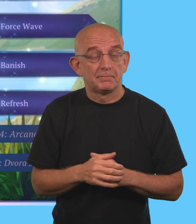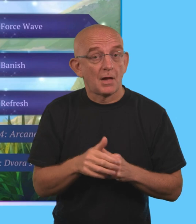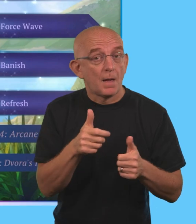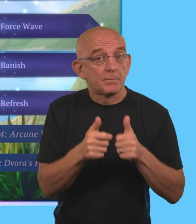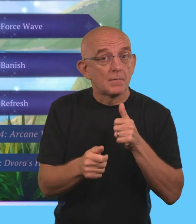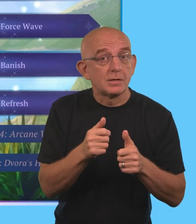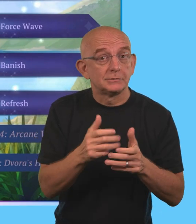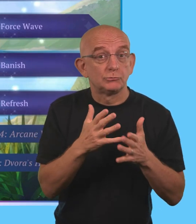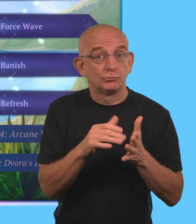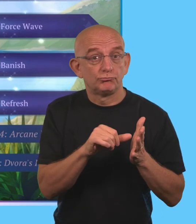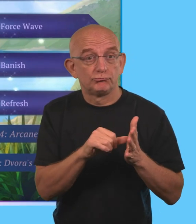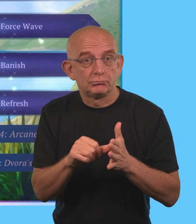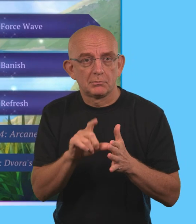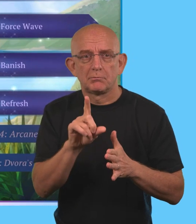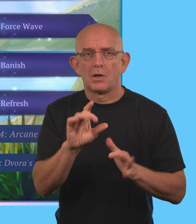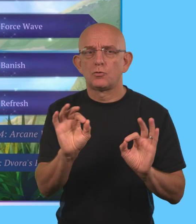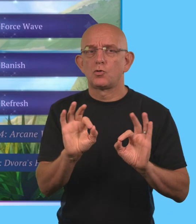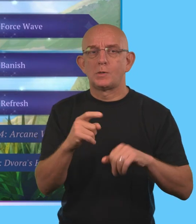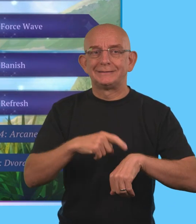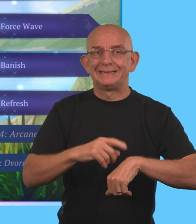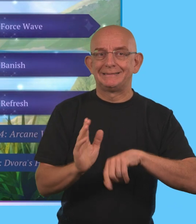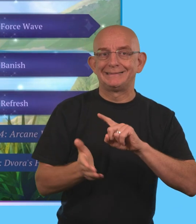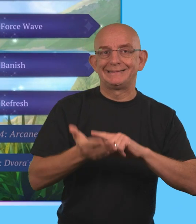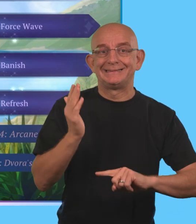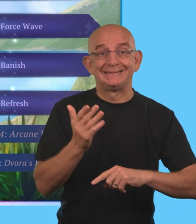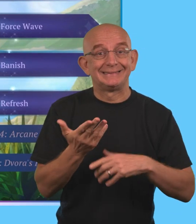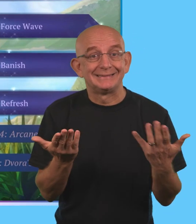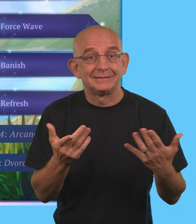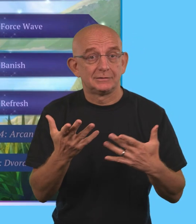The puzzles are challenging but have no time pressure, and at any time,